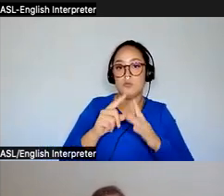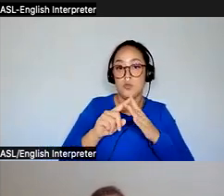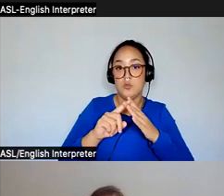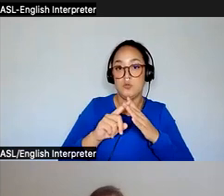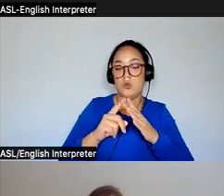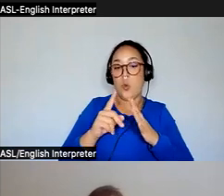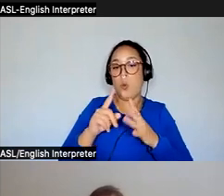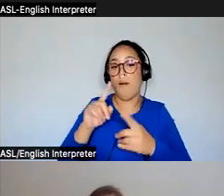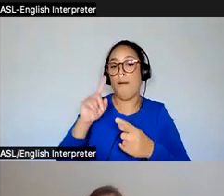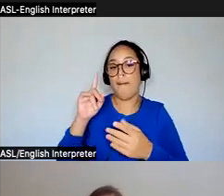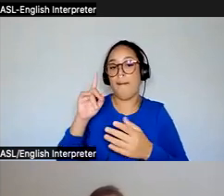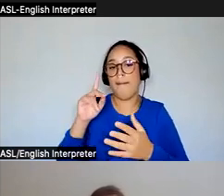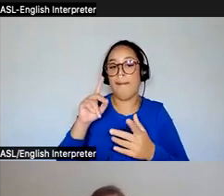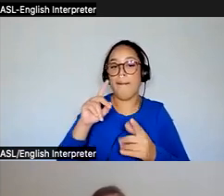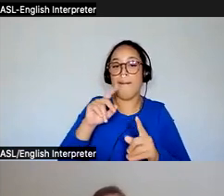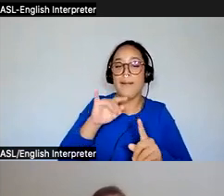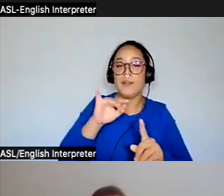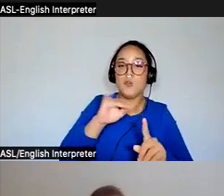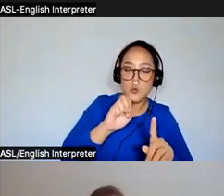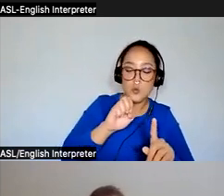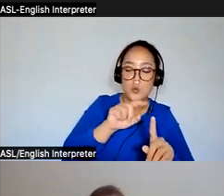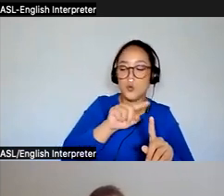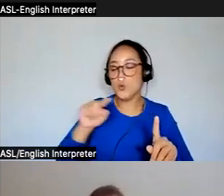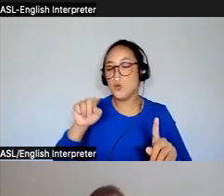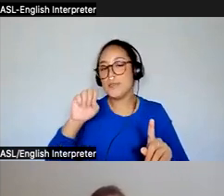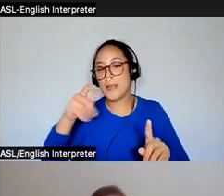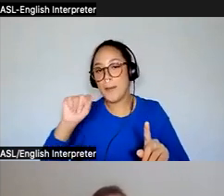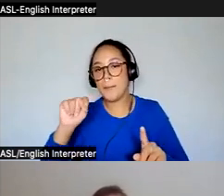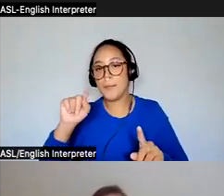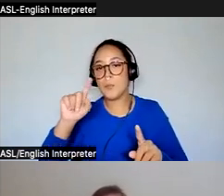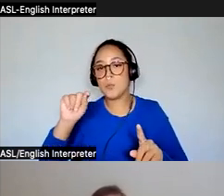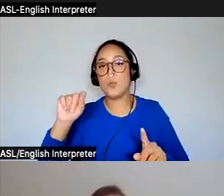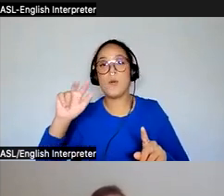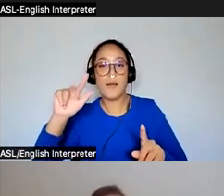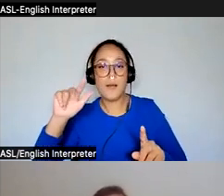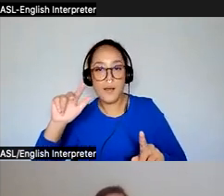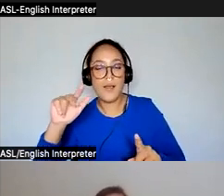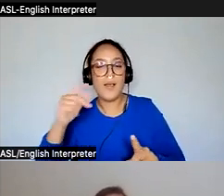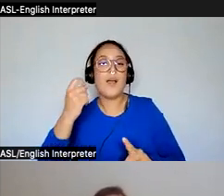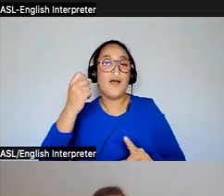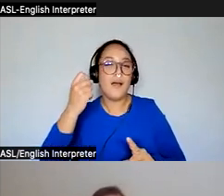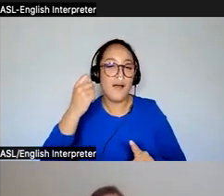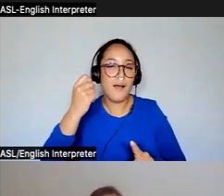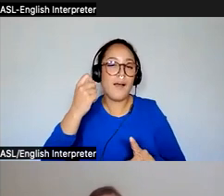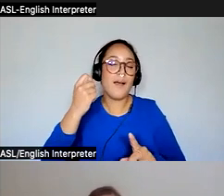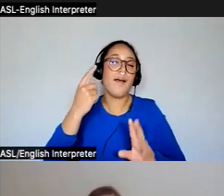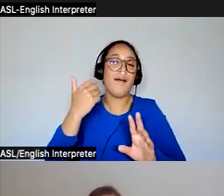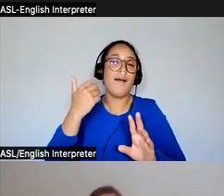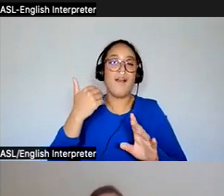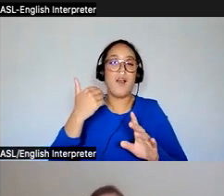But in certain circumstances, you still have two years from your notification letter to